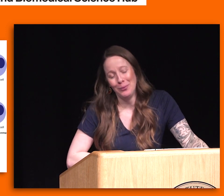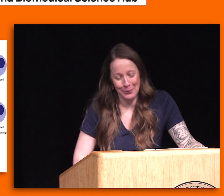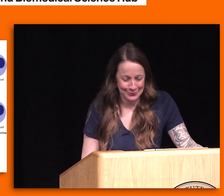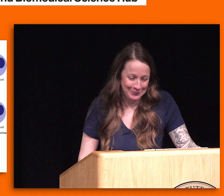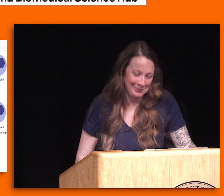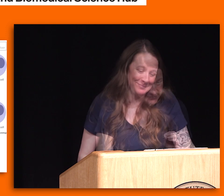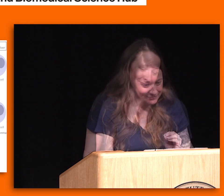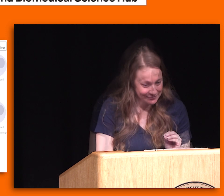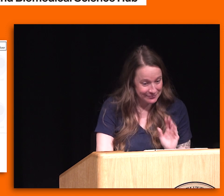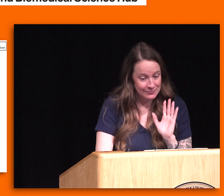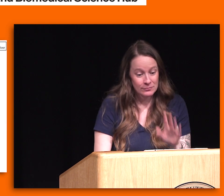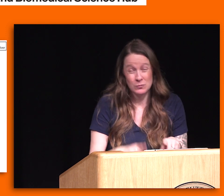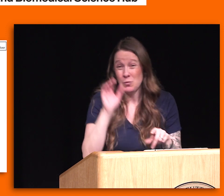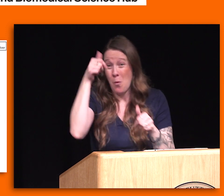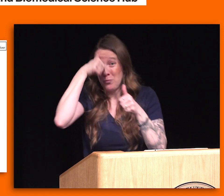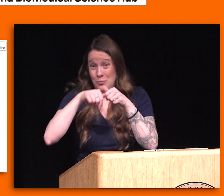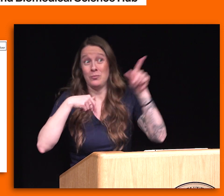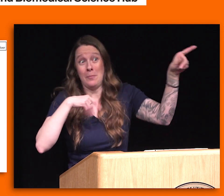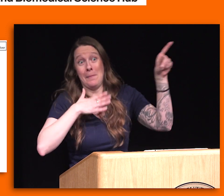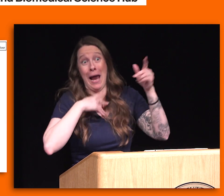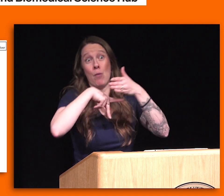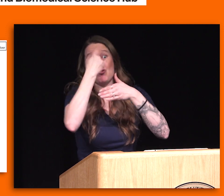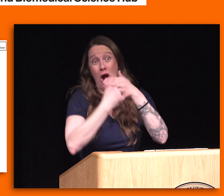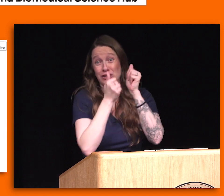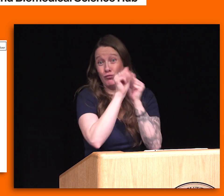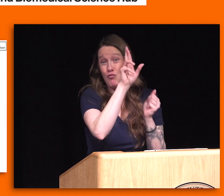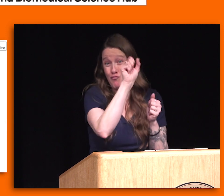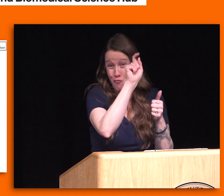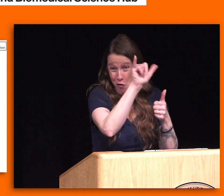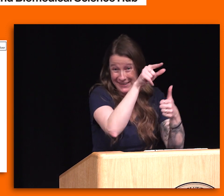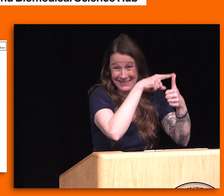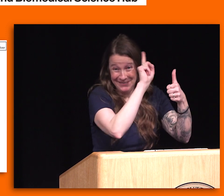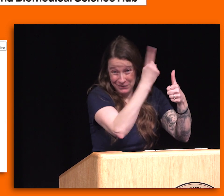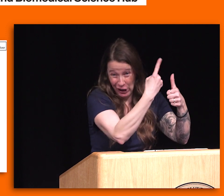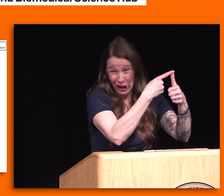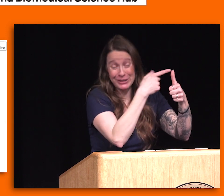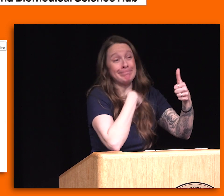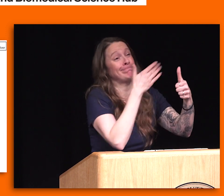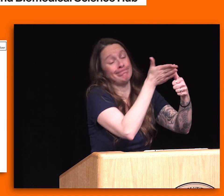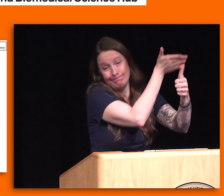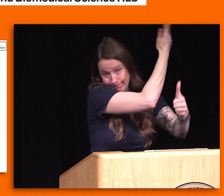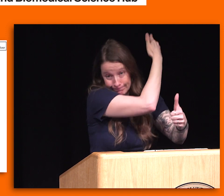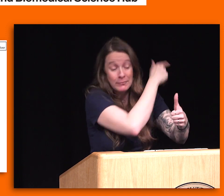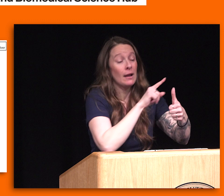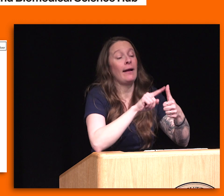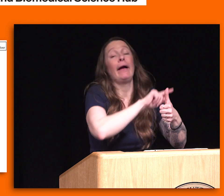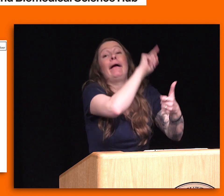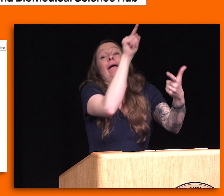and that was such a relief. So, if you remember, my project with Rusty, I did for a year,